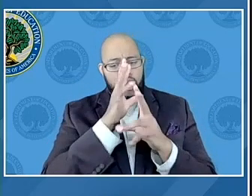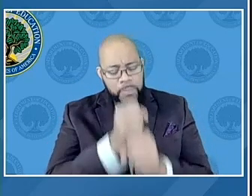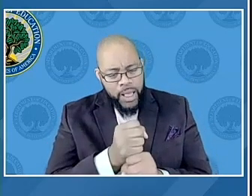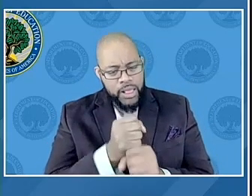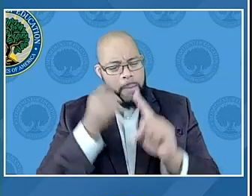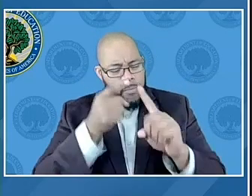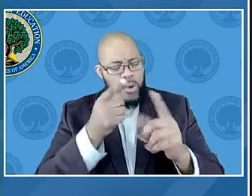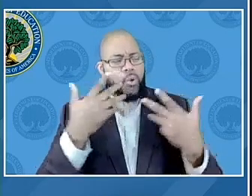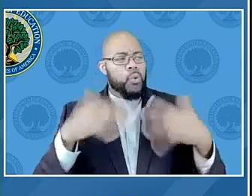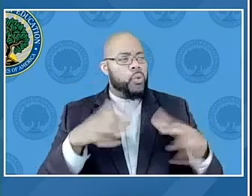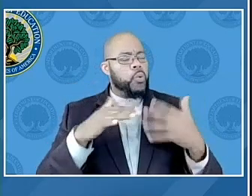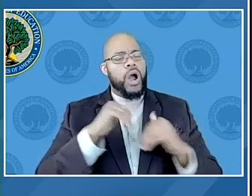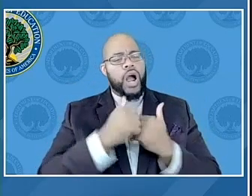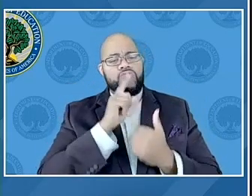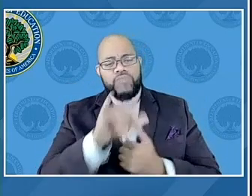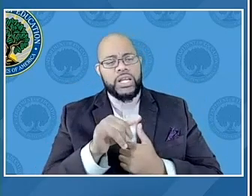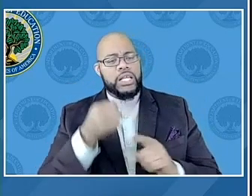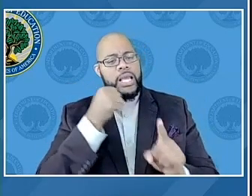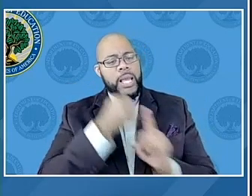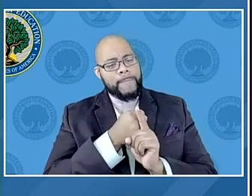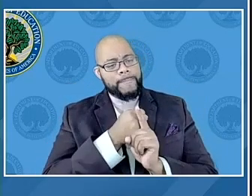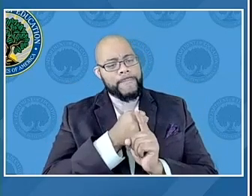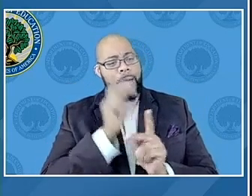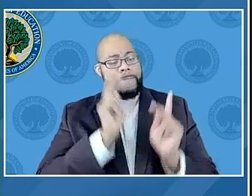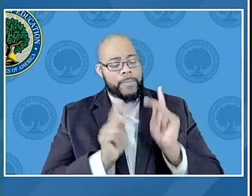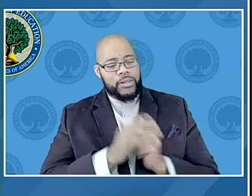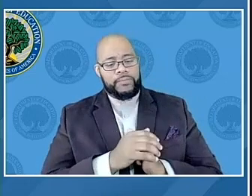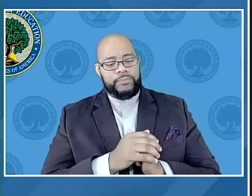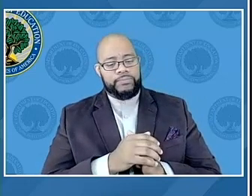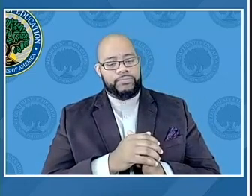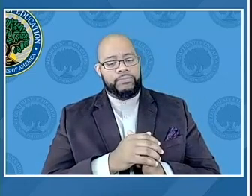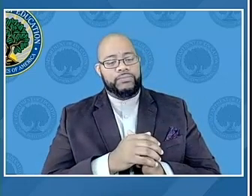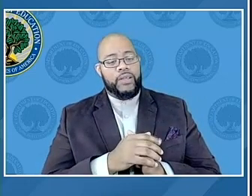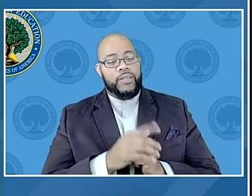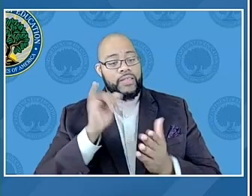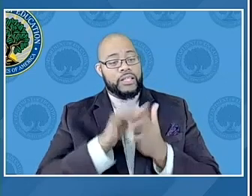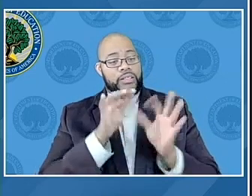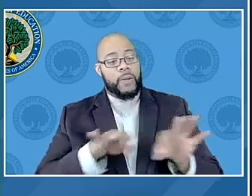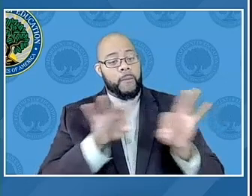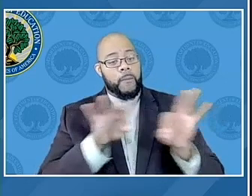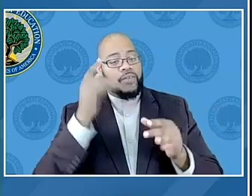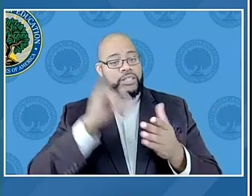how it has truly impacted people. And I think that's important for this committee to be considering.